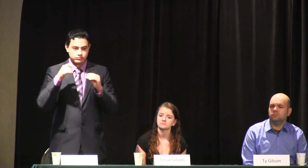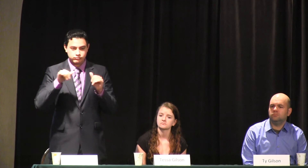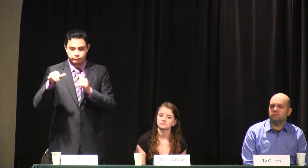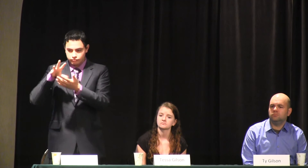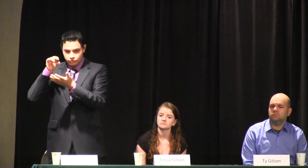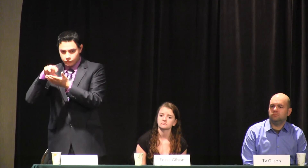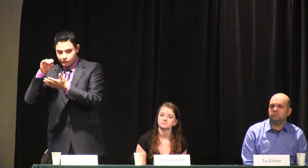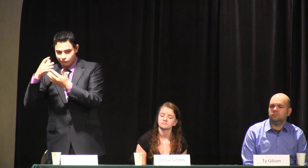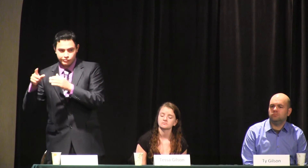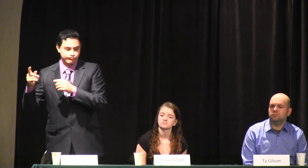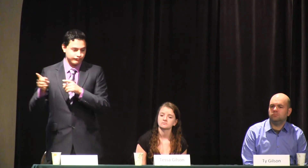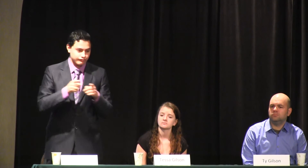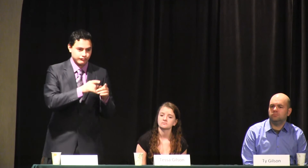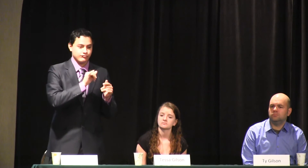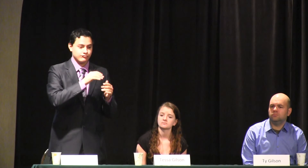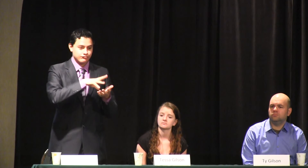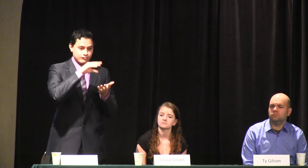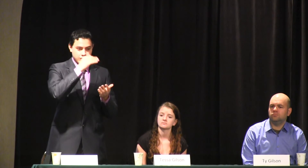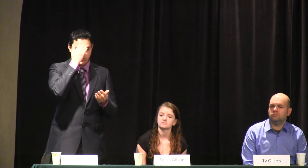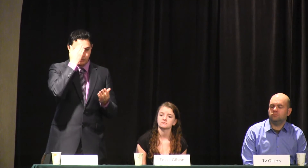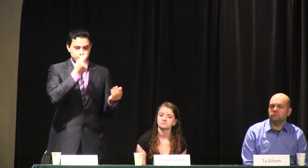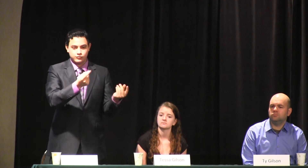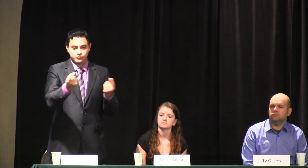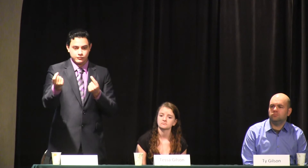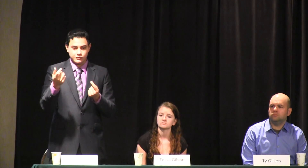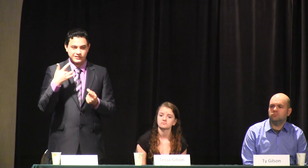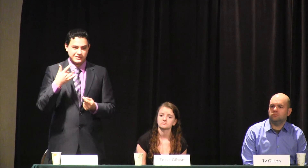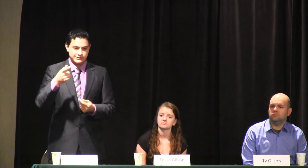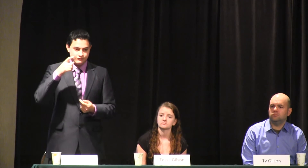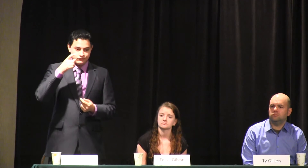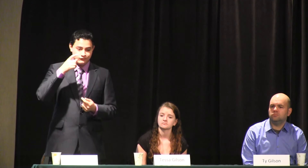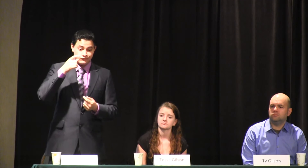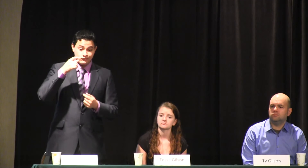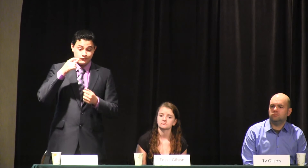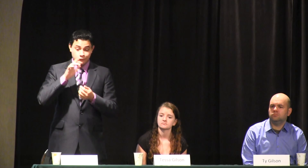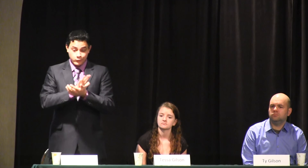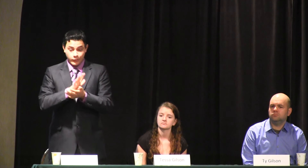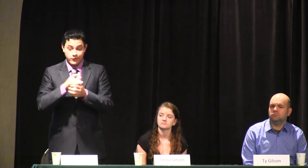and get some experience cooking there so I was able to learn about cooking and then know what I needed to do